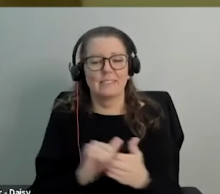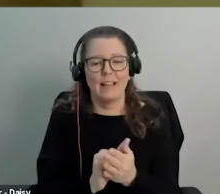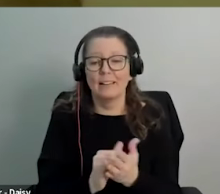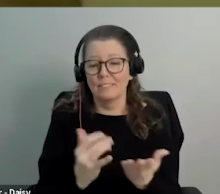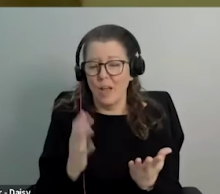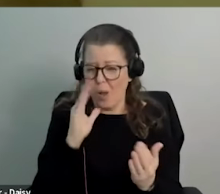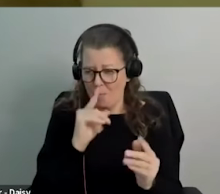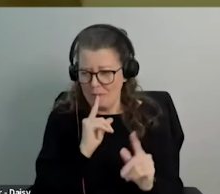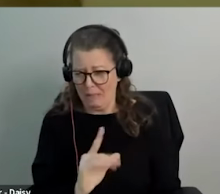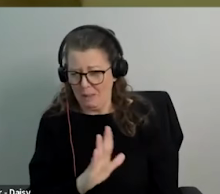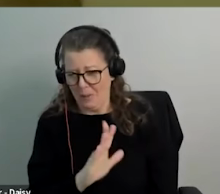So hopefully, I answered your question.